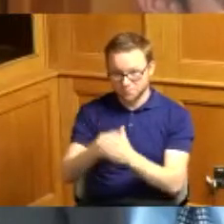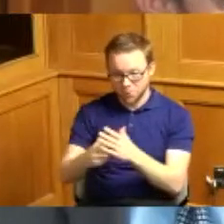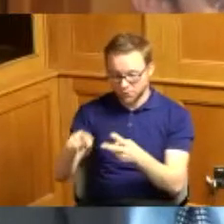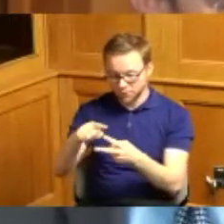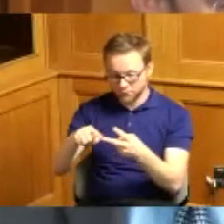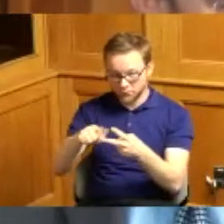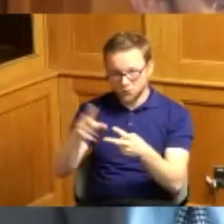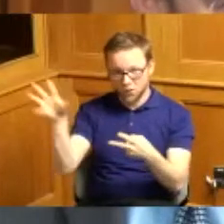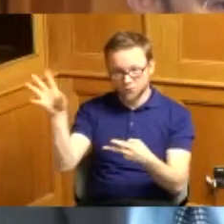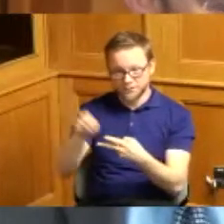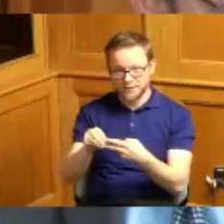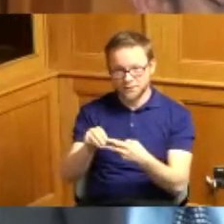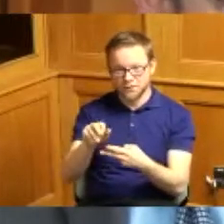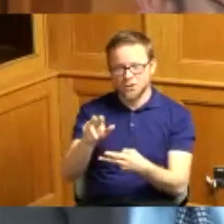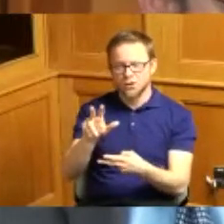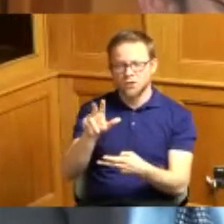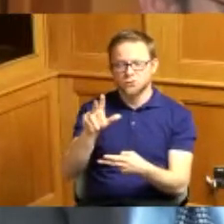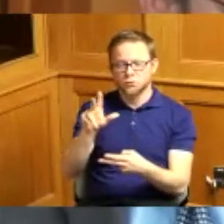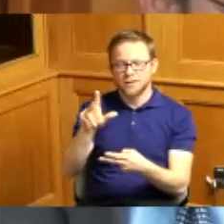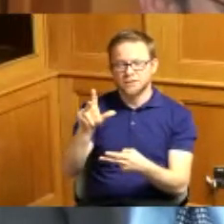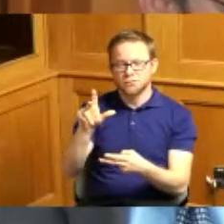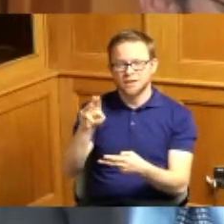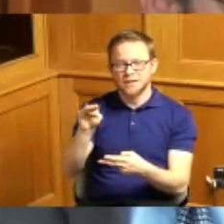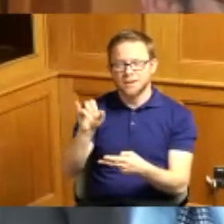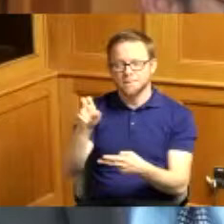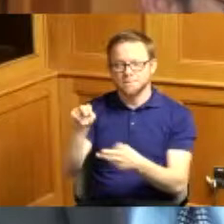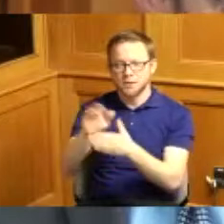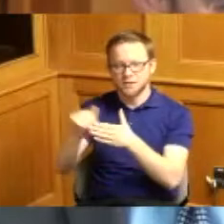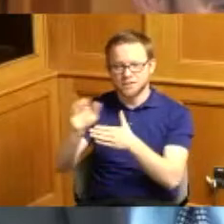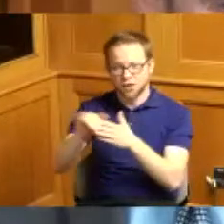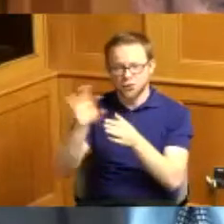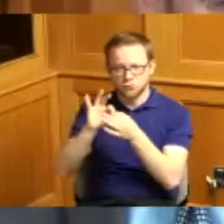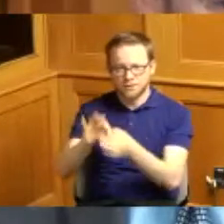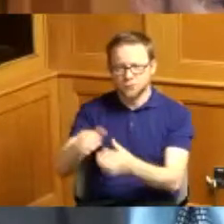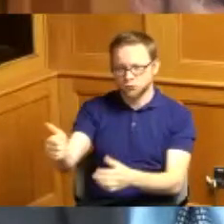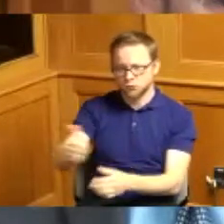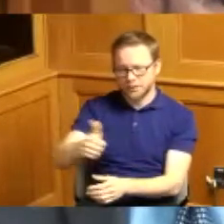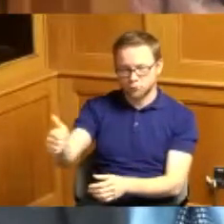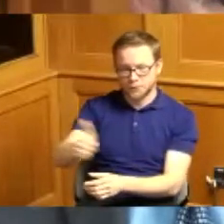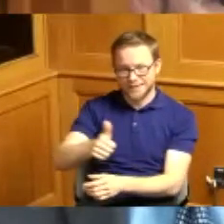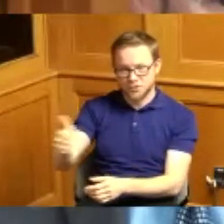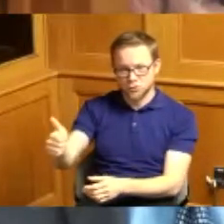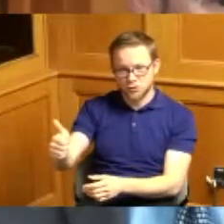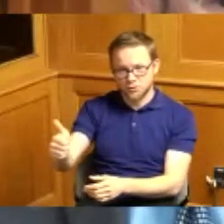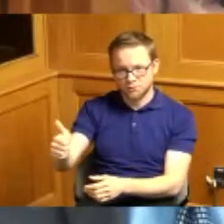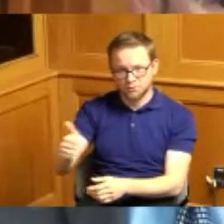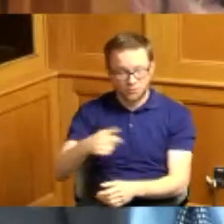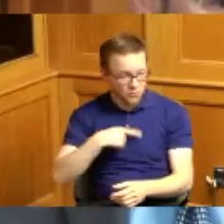um in transportation items and I don't know that uh you're prepared today and I don't expect you